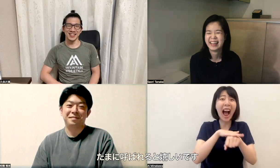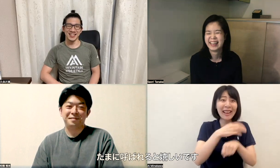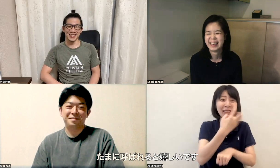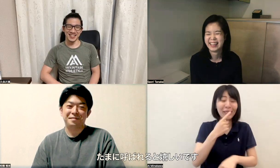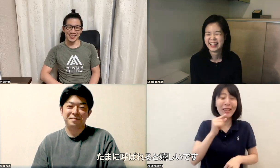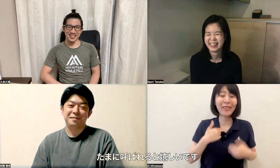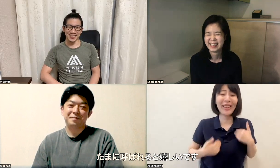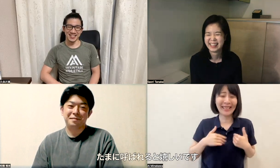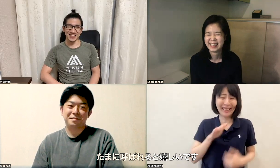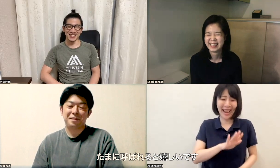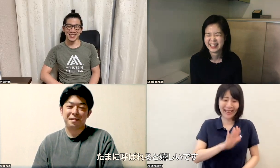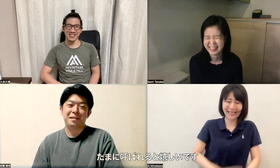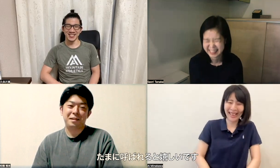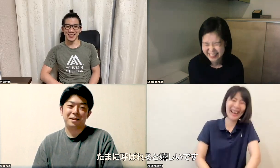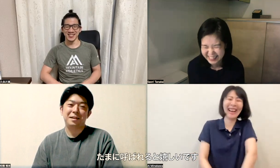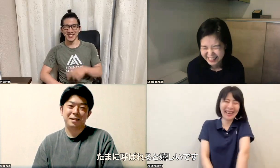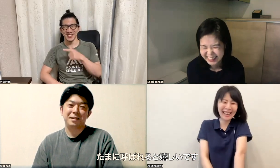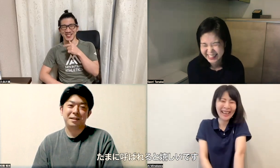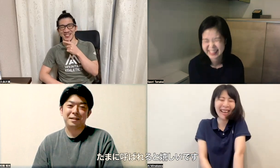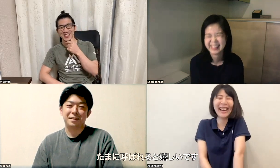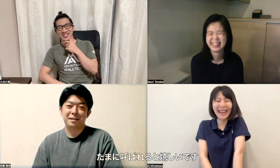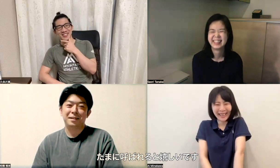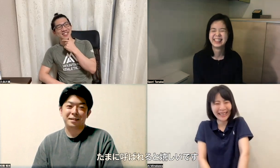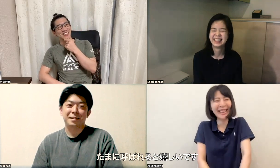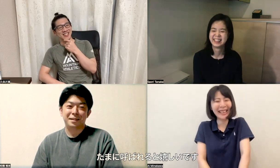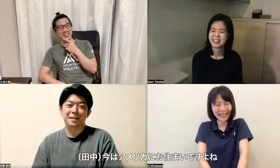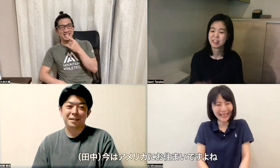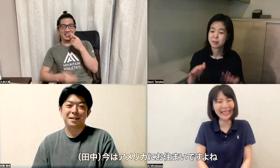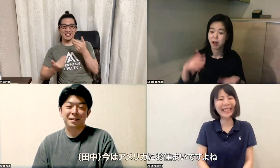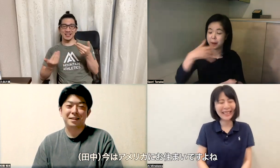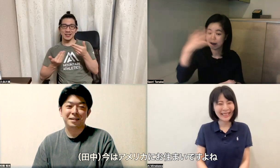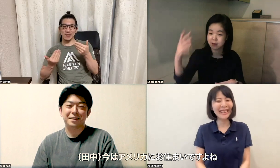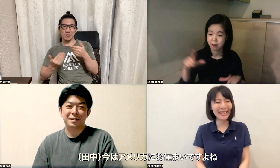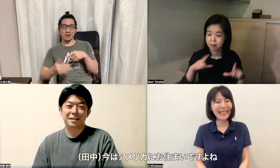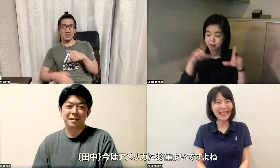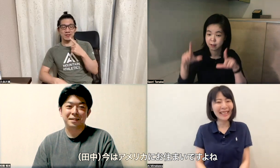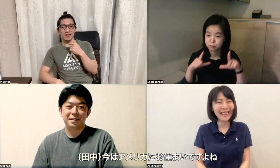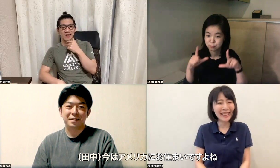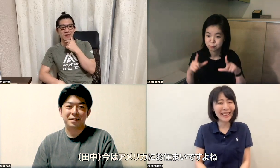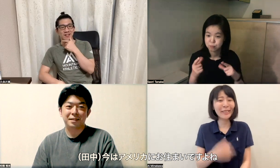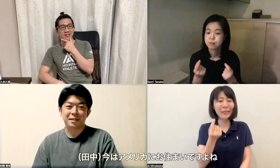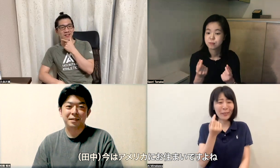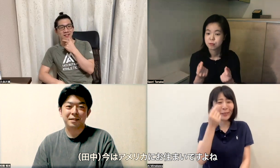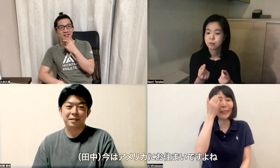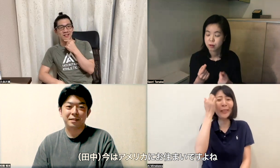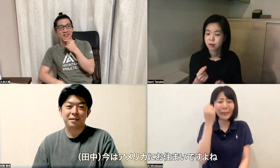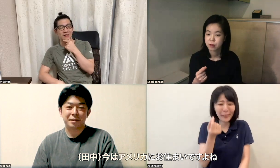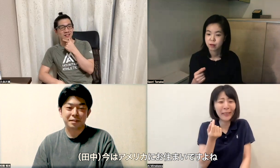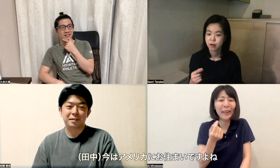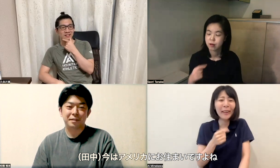I feel good if someone call me Ai. (ST) You are now living in the U.S. right?